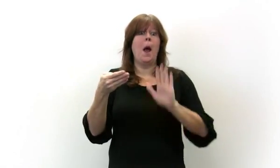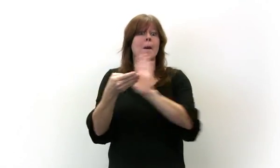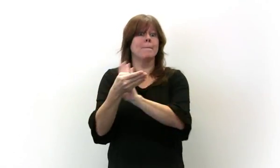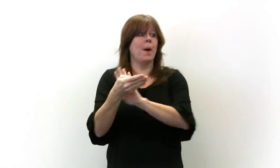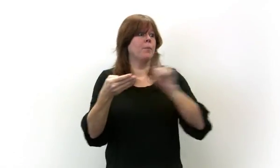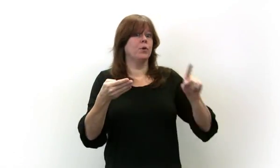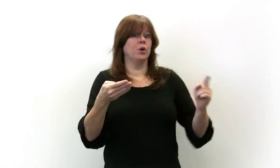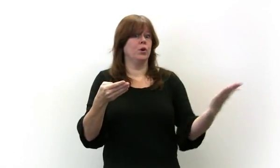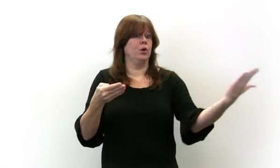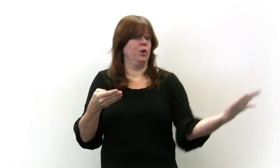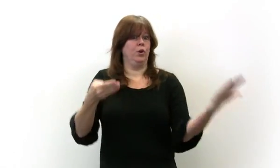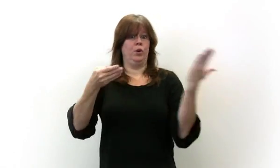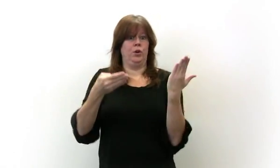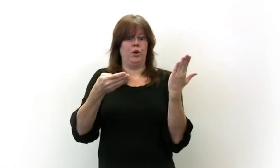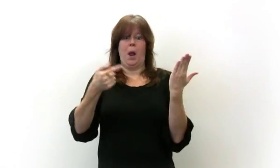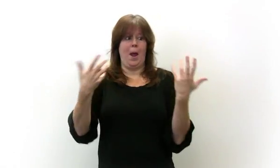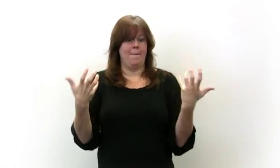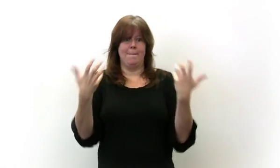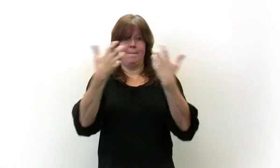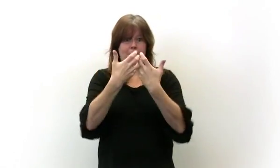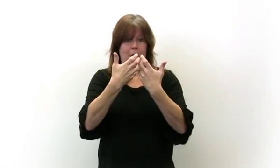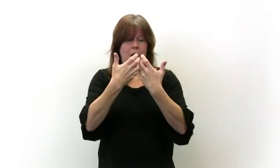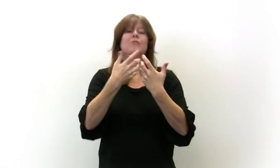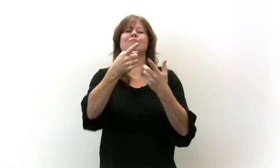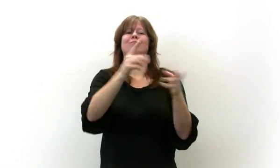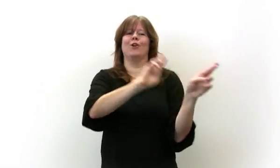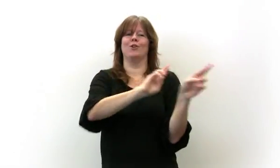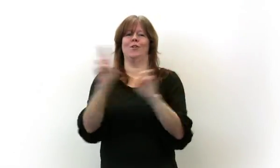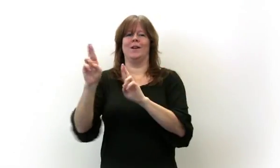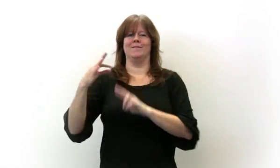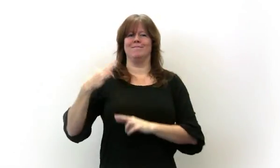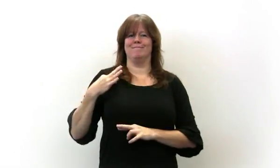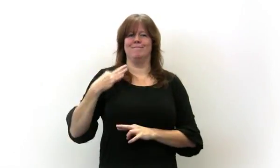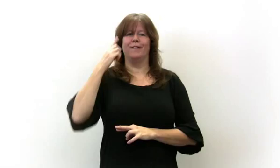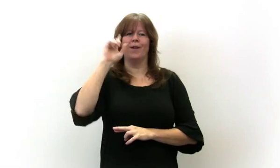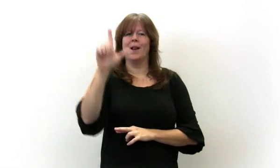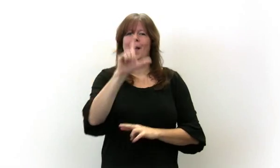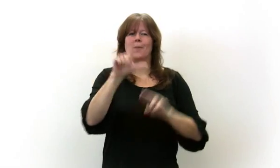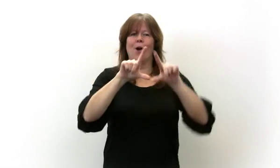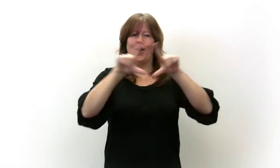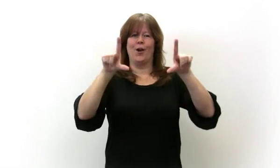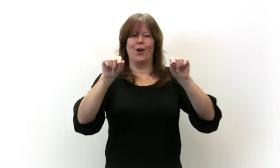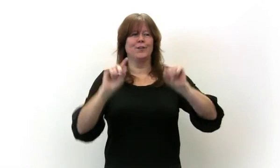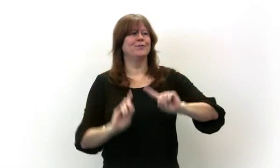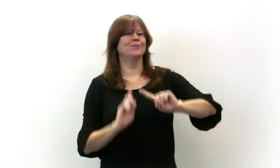Be sure they both have your name on them. Then you can go in